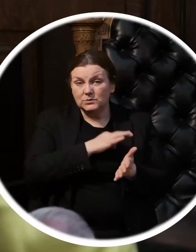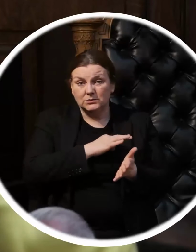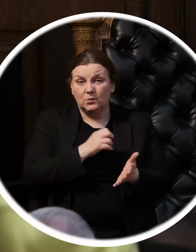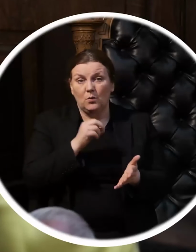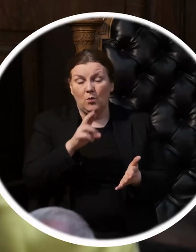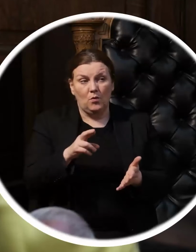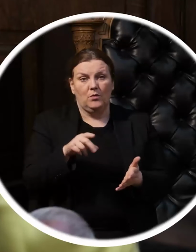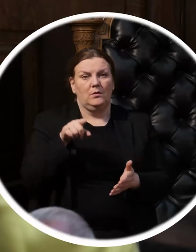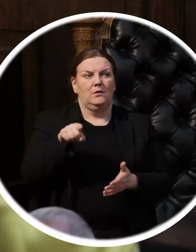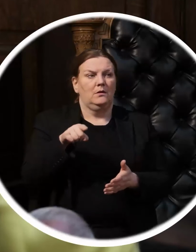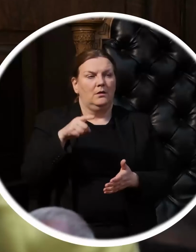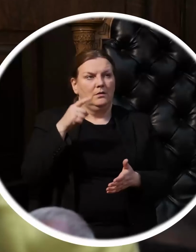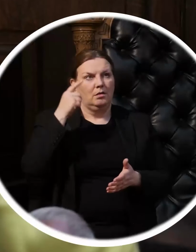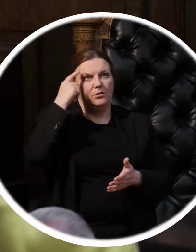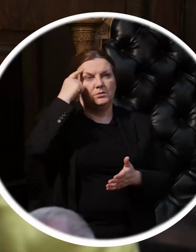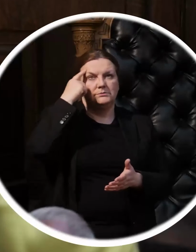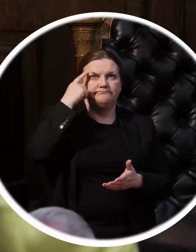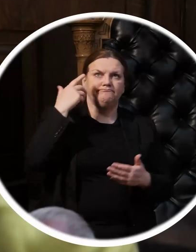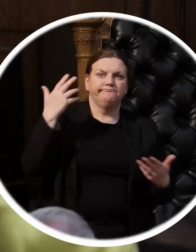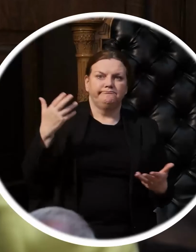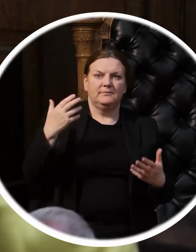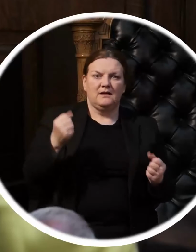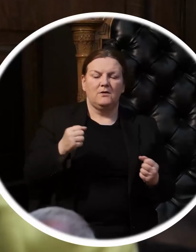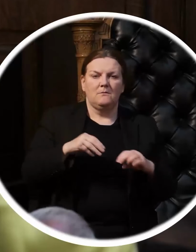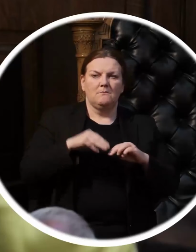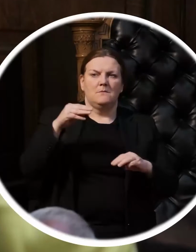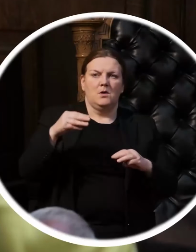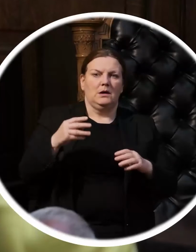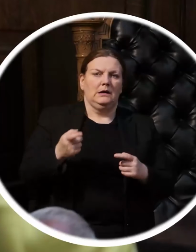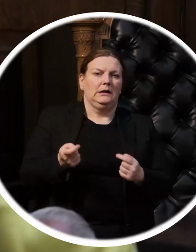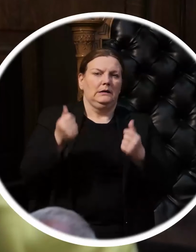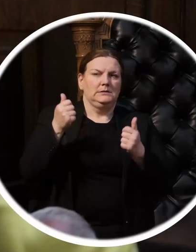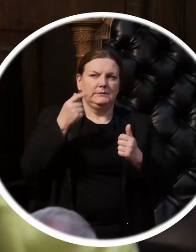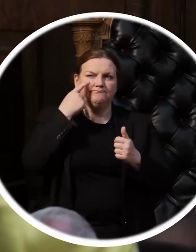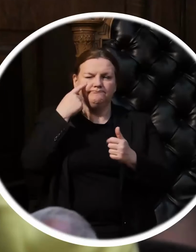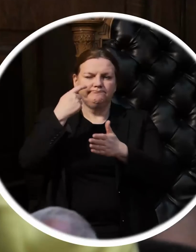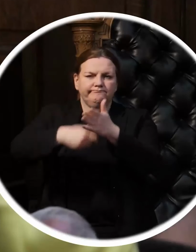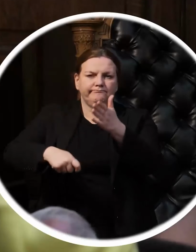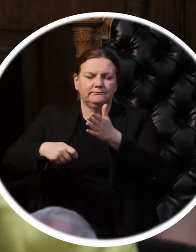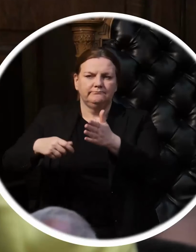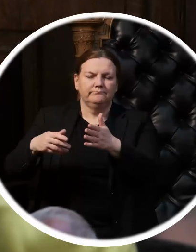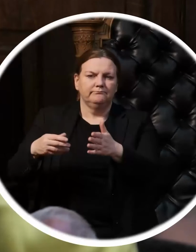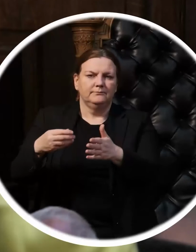there was a larger market to be had from the Wicklow Mountains. And so he brought 400 men.